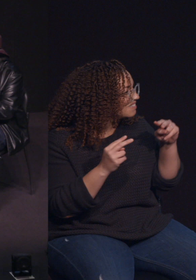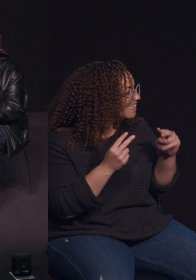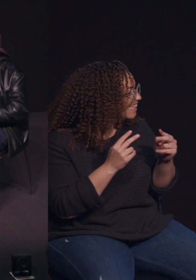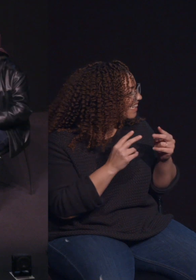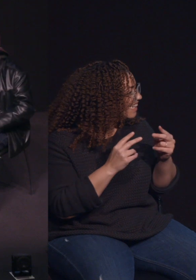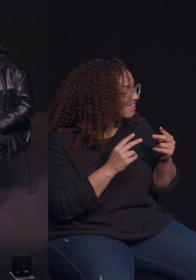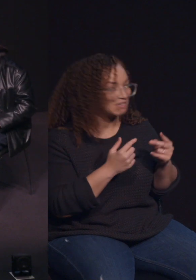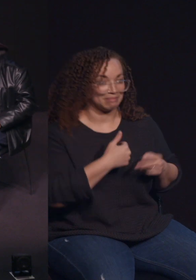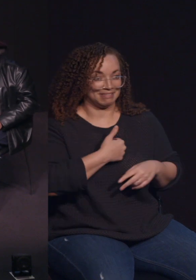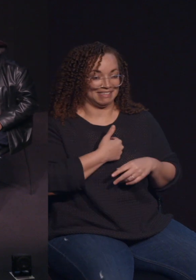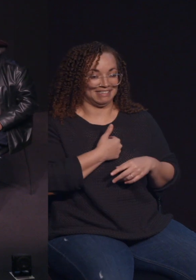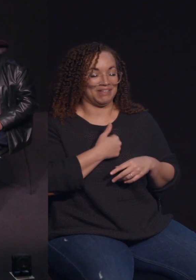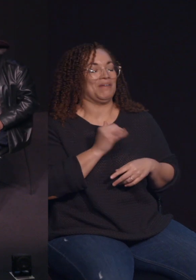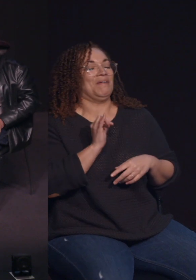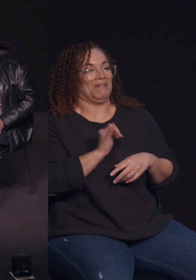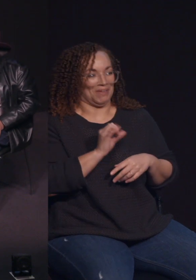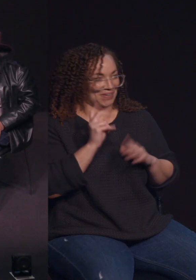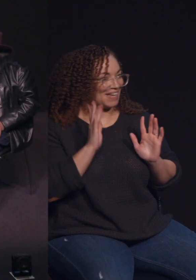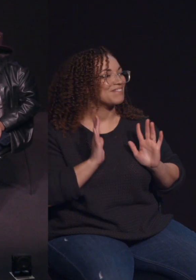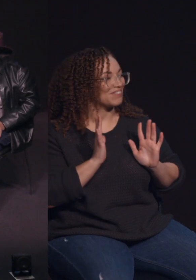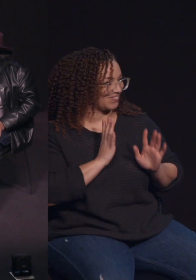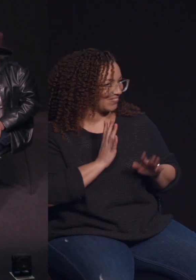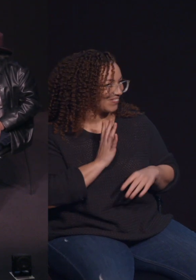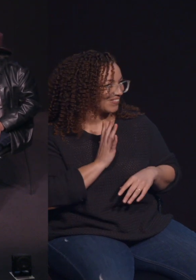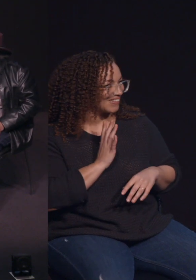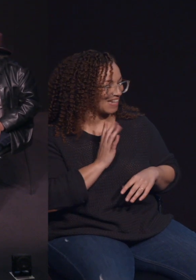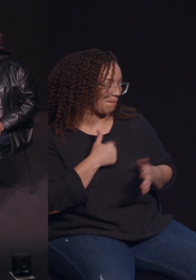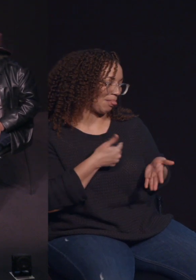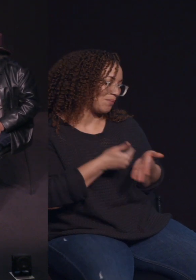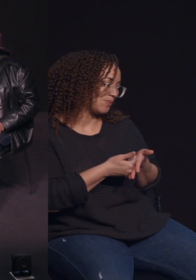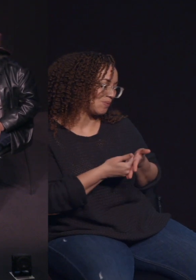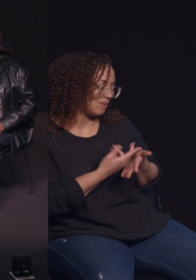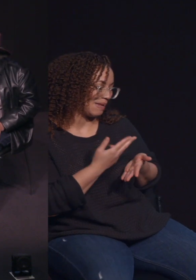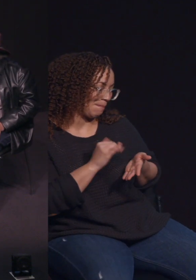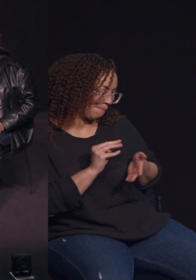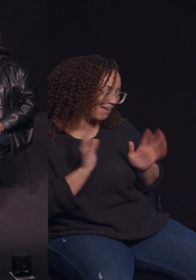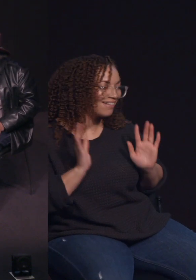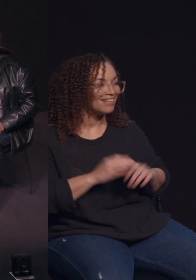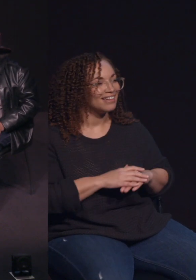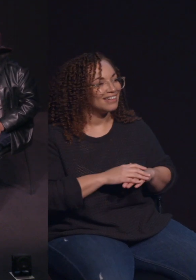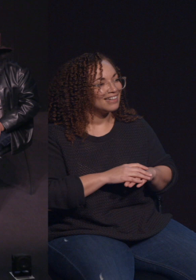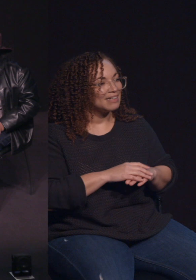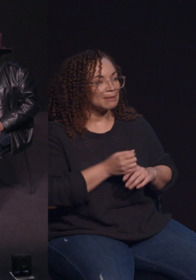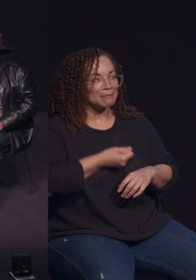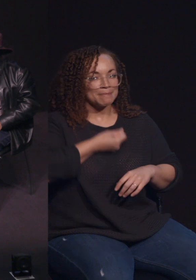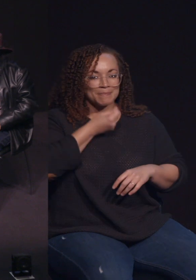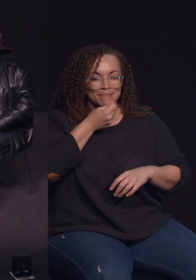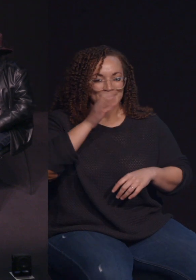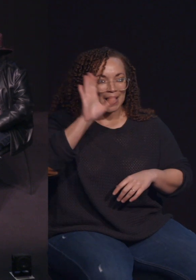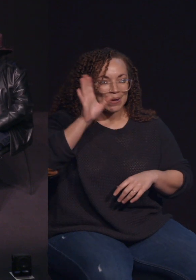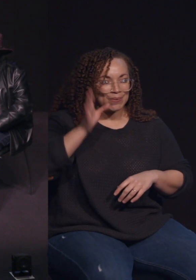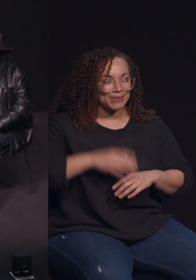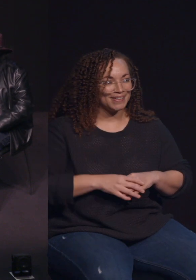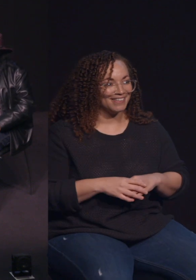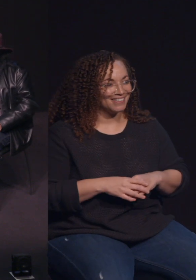Kanchan Dawn Hunter: Me? Oh, okay, hello.